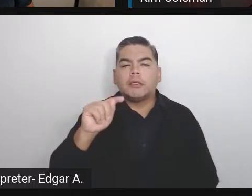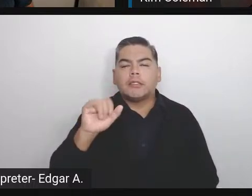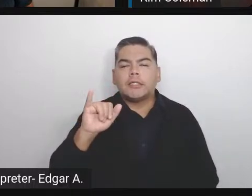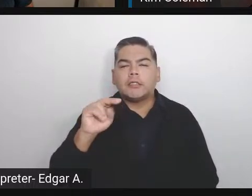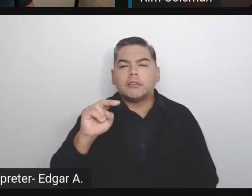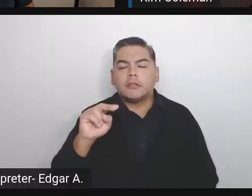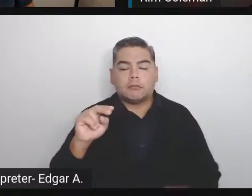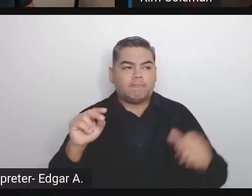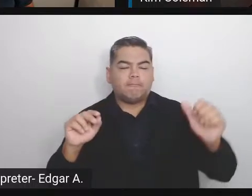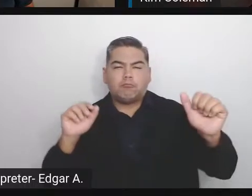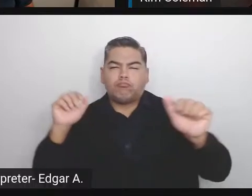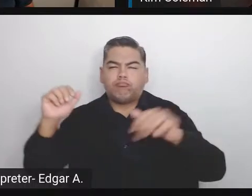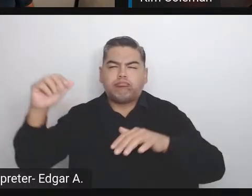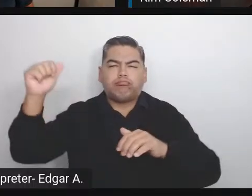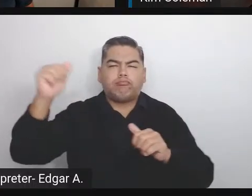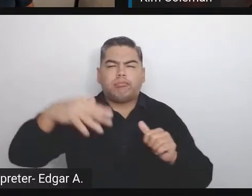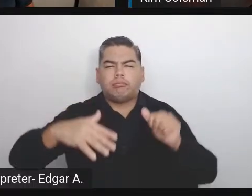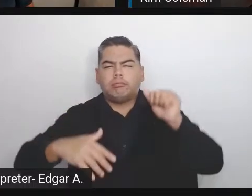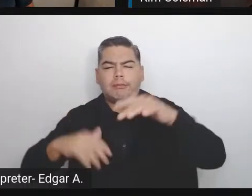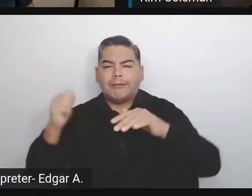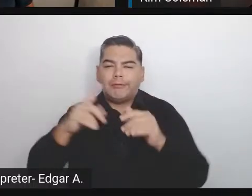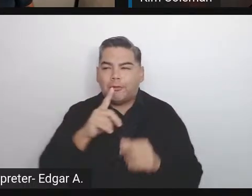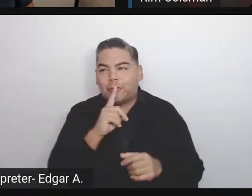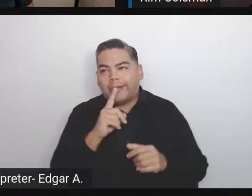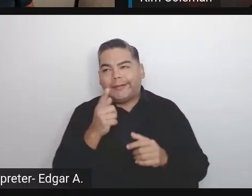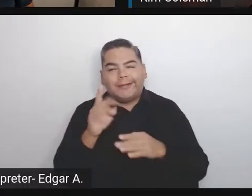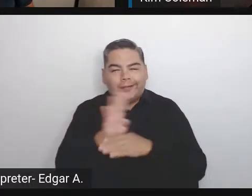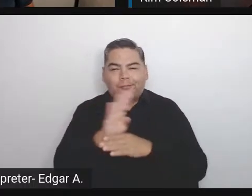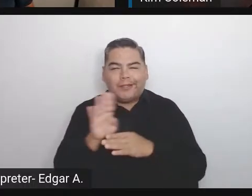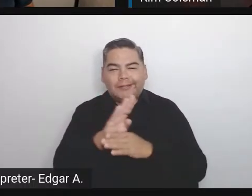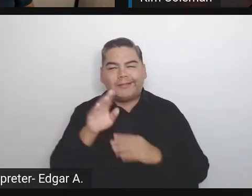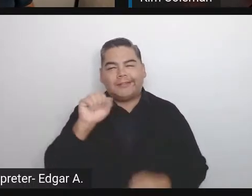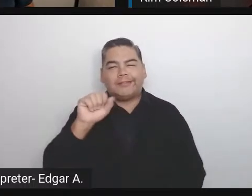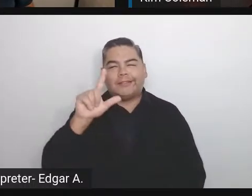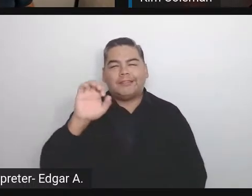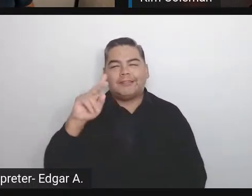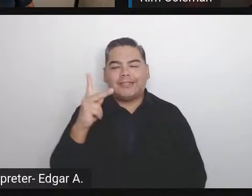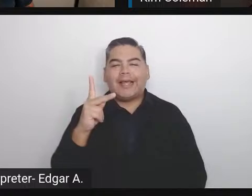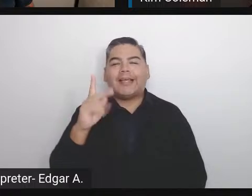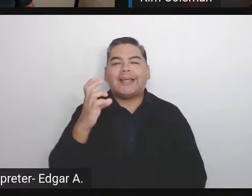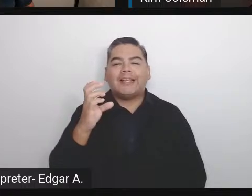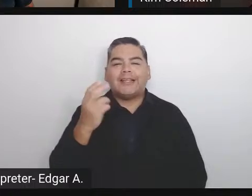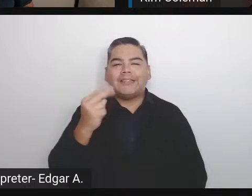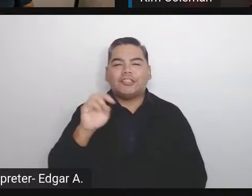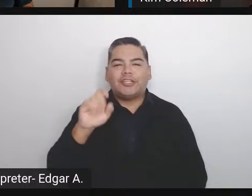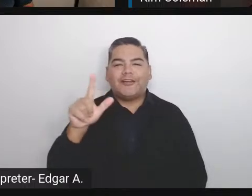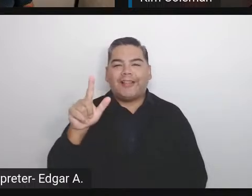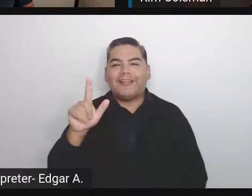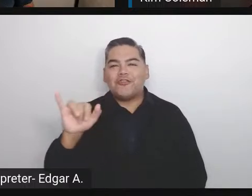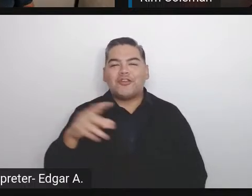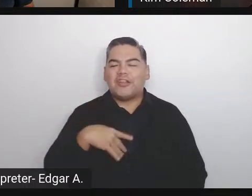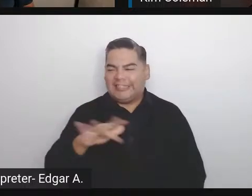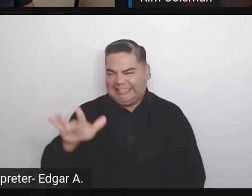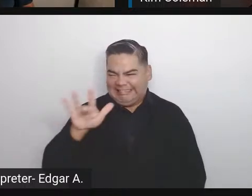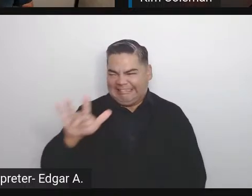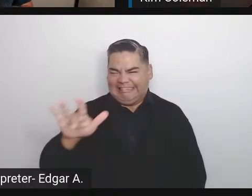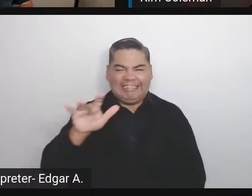There are ways to contribute to education or documentation and community effort in general. It